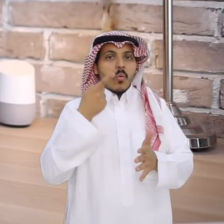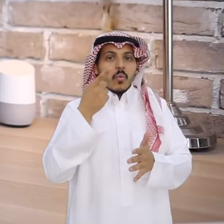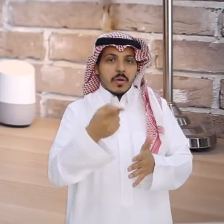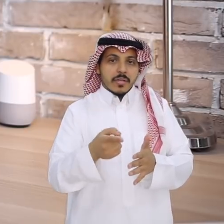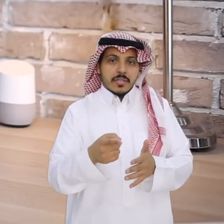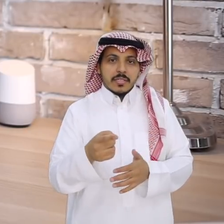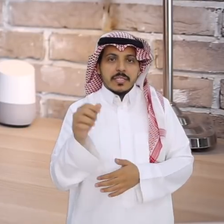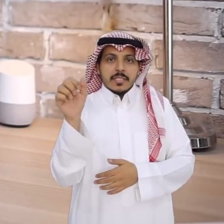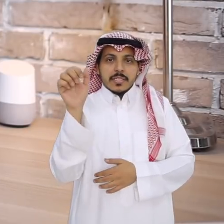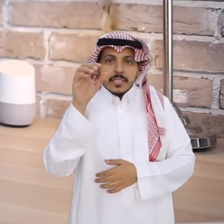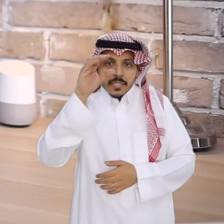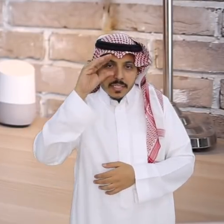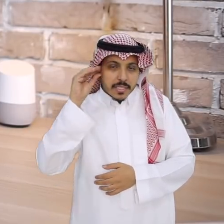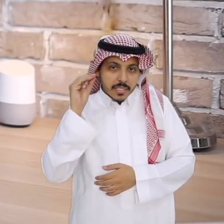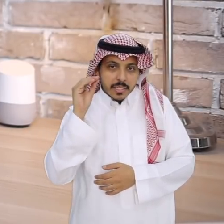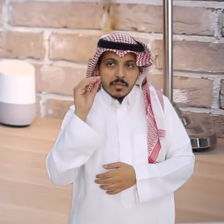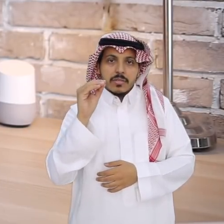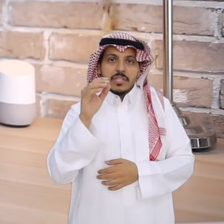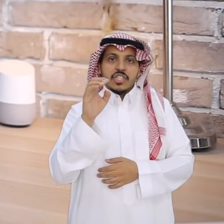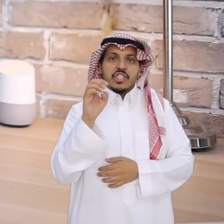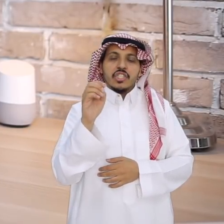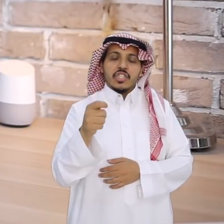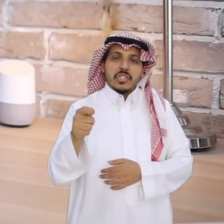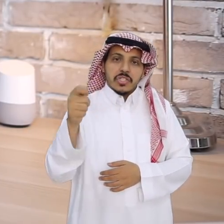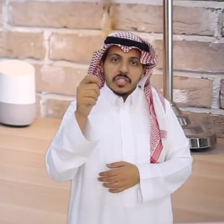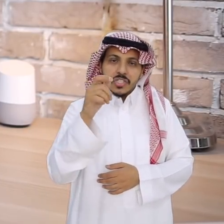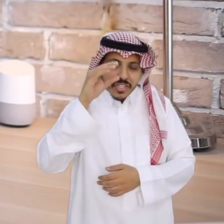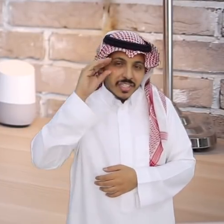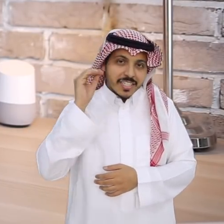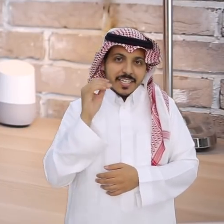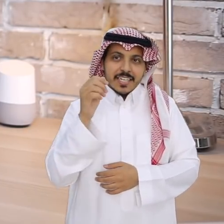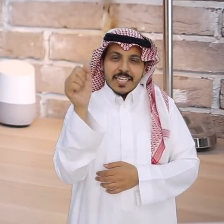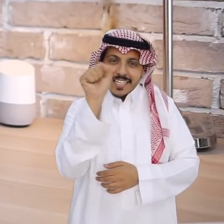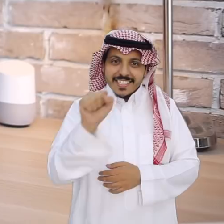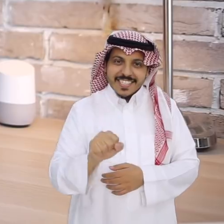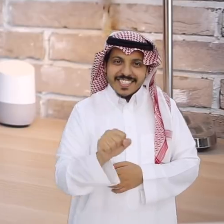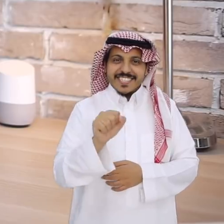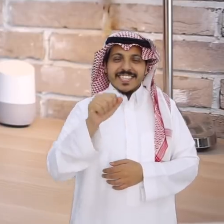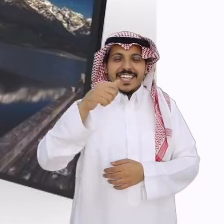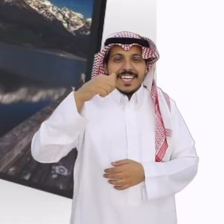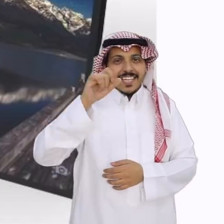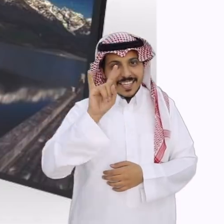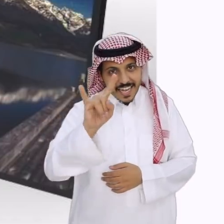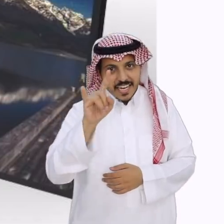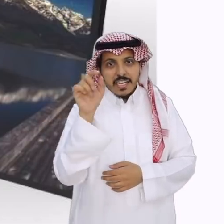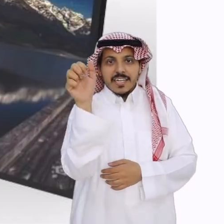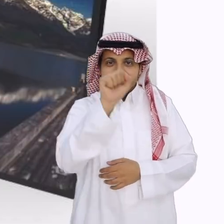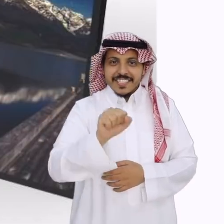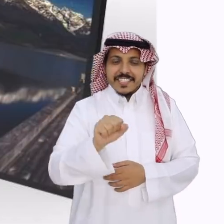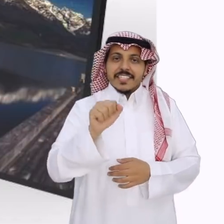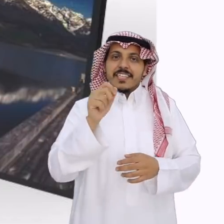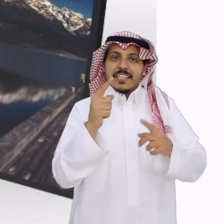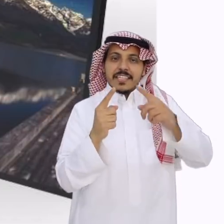We have Samsung Galaxy S10, S10X and Samsung X.